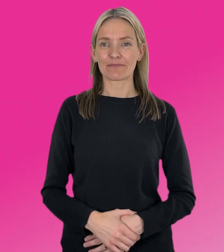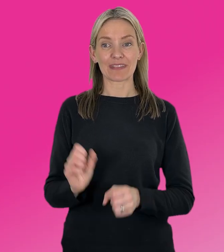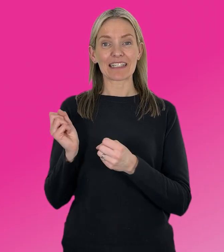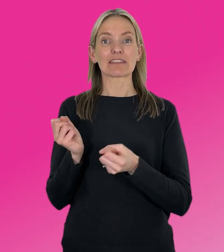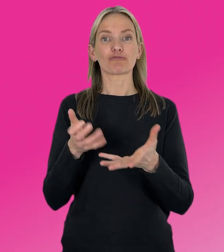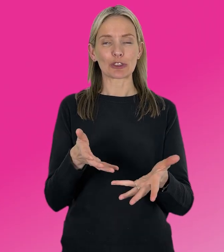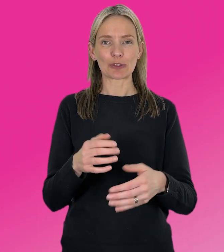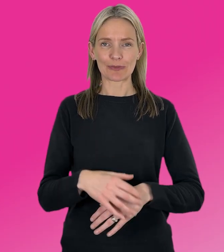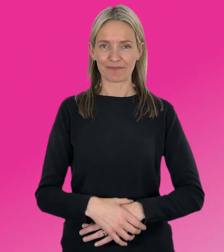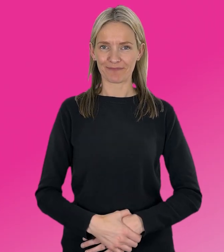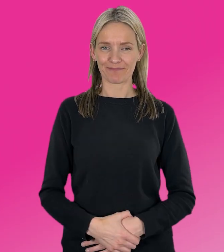Introduction